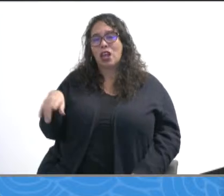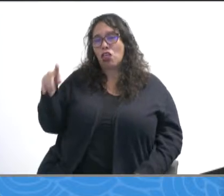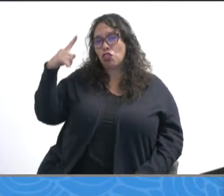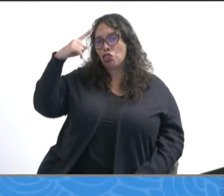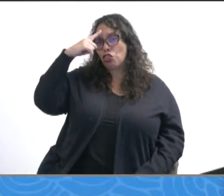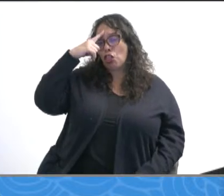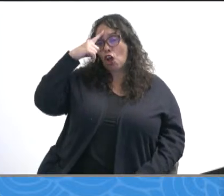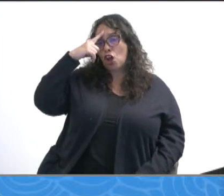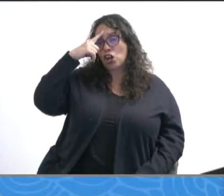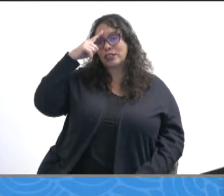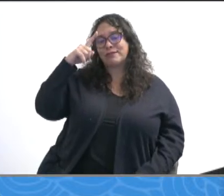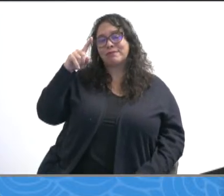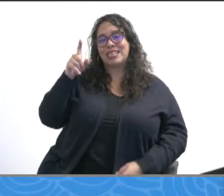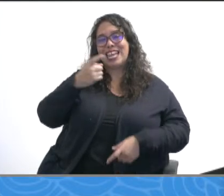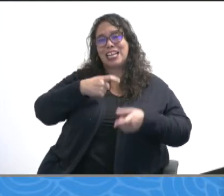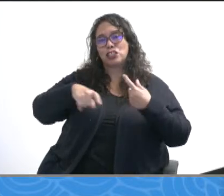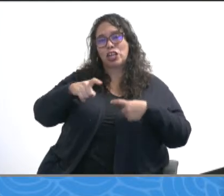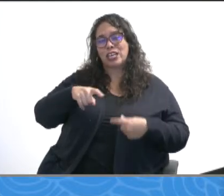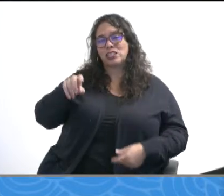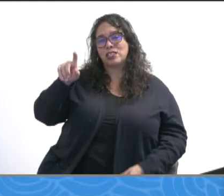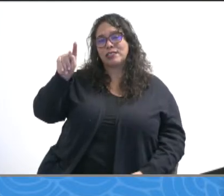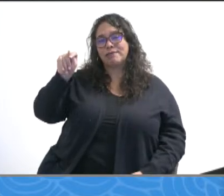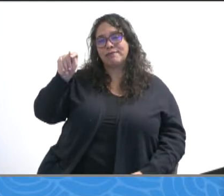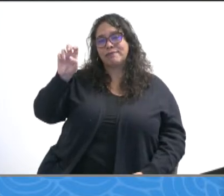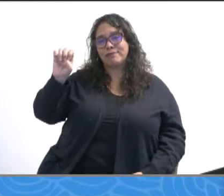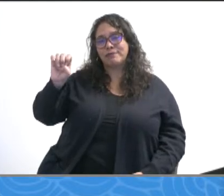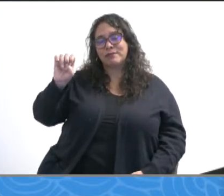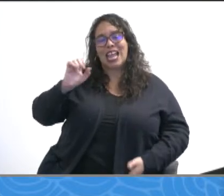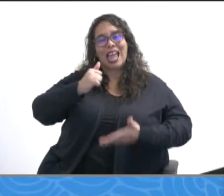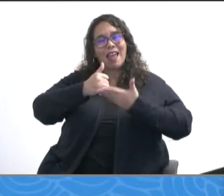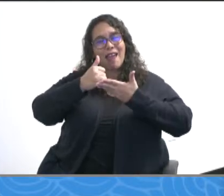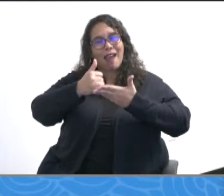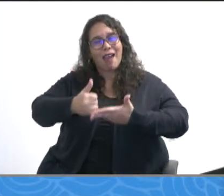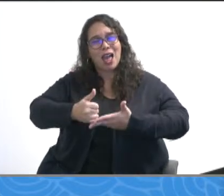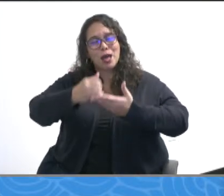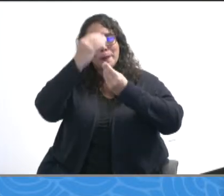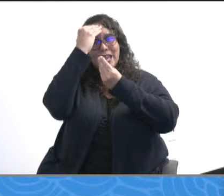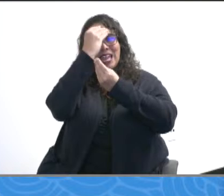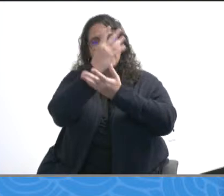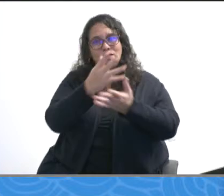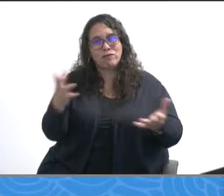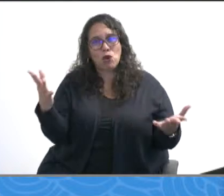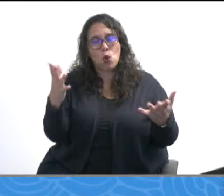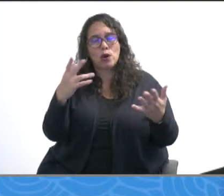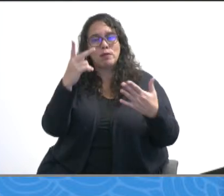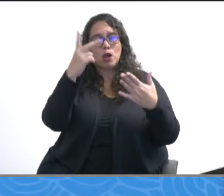Again, it's going to help inform the decisions that need to be made around programs and services for students,